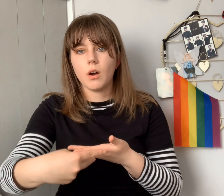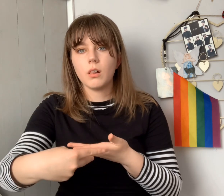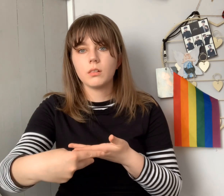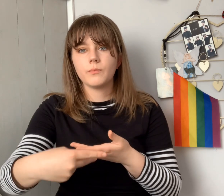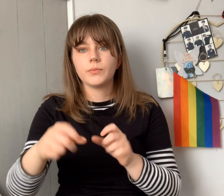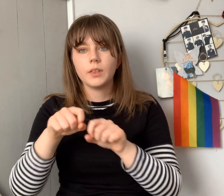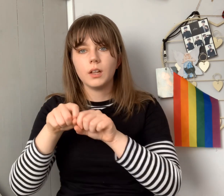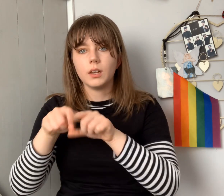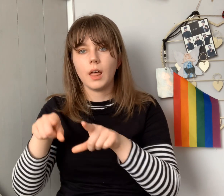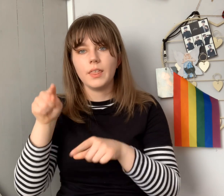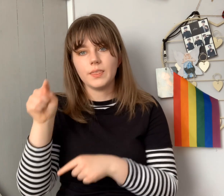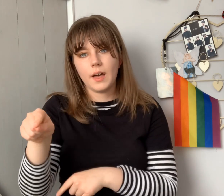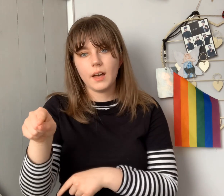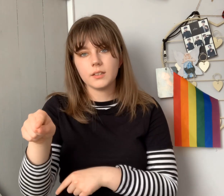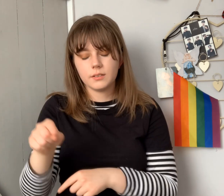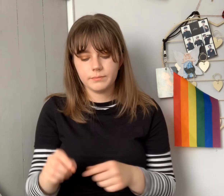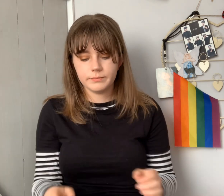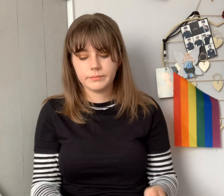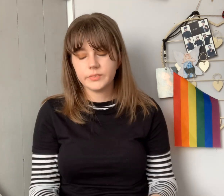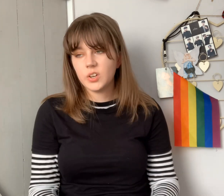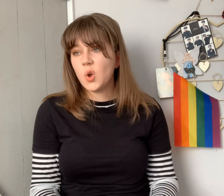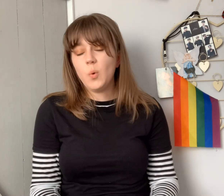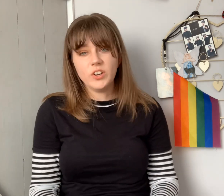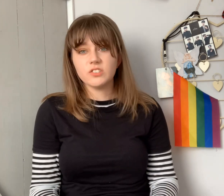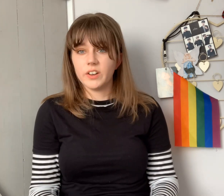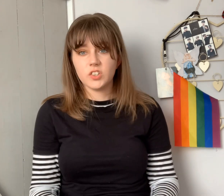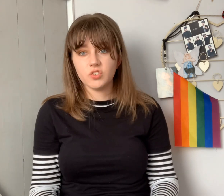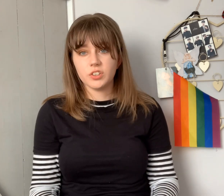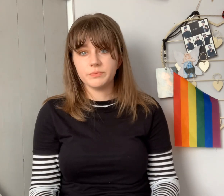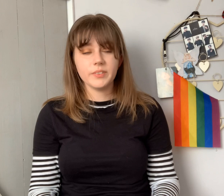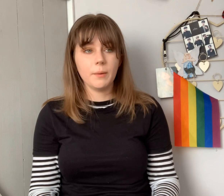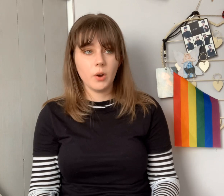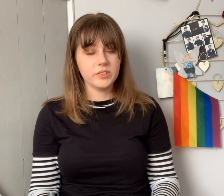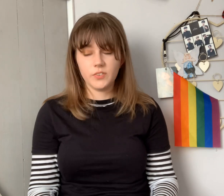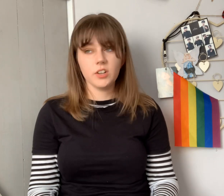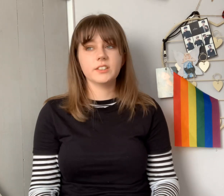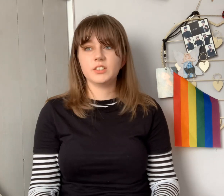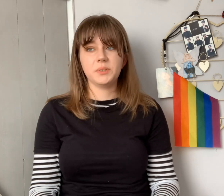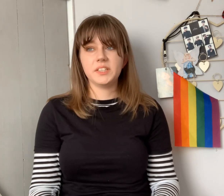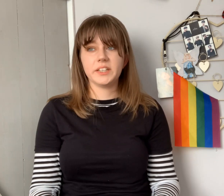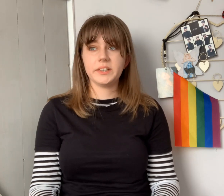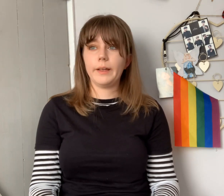"Like that" Which is very true because I am always falling into BTS like that...